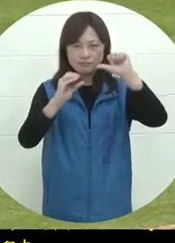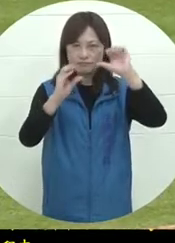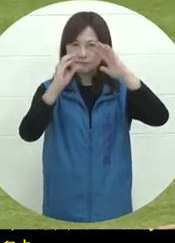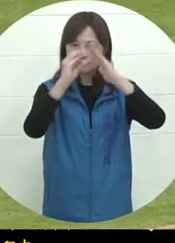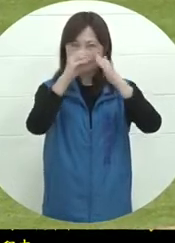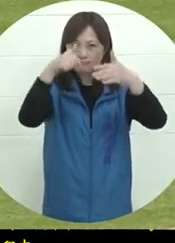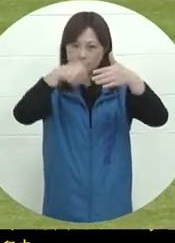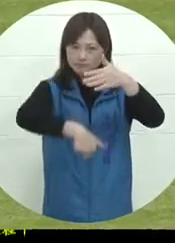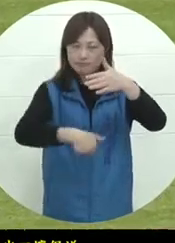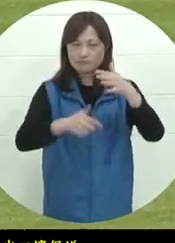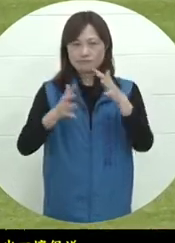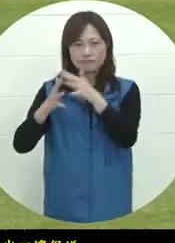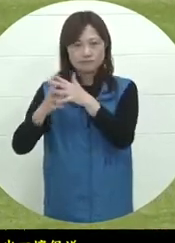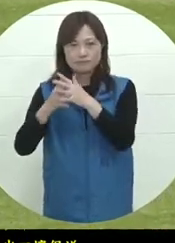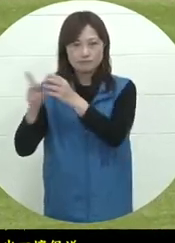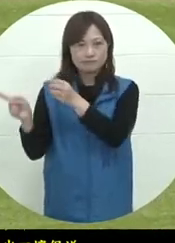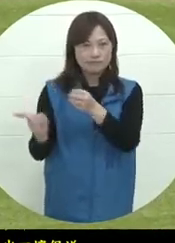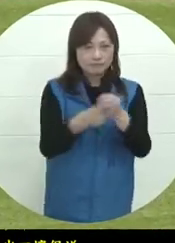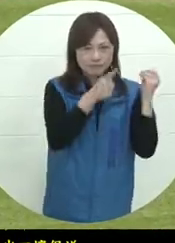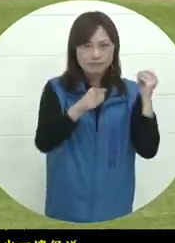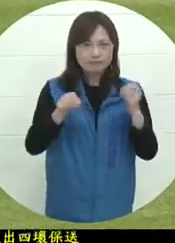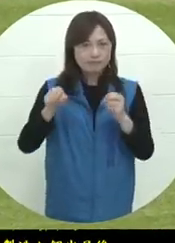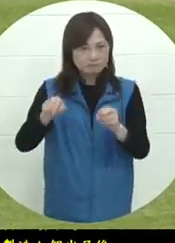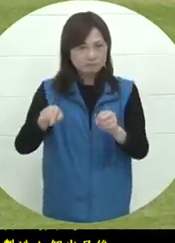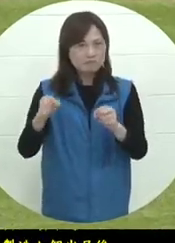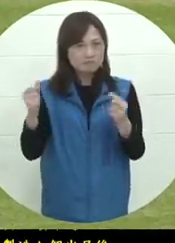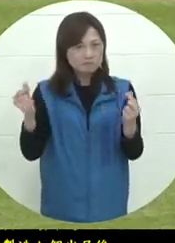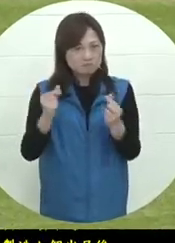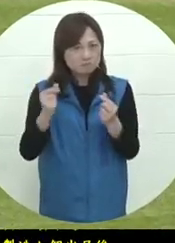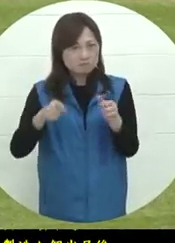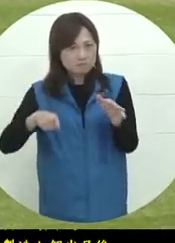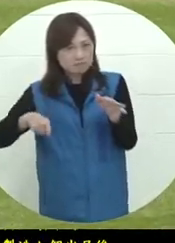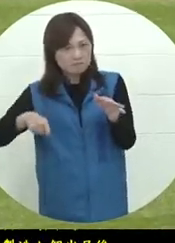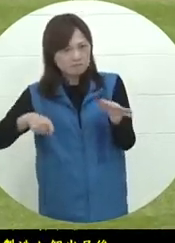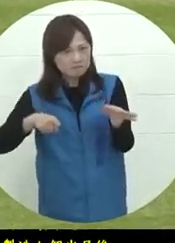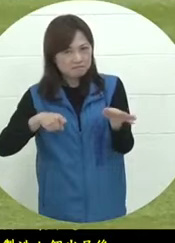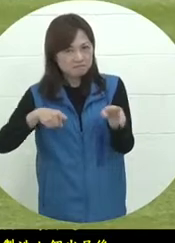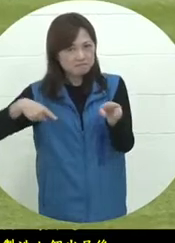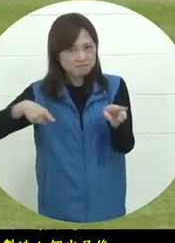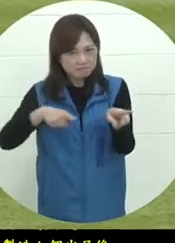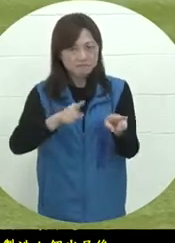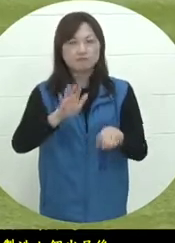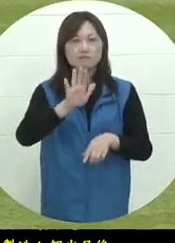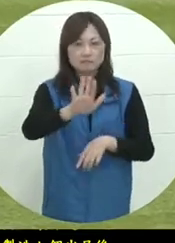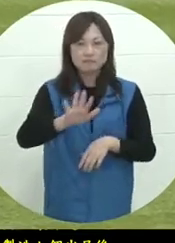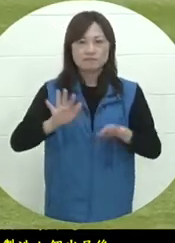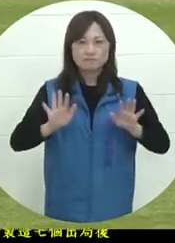created some counterattack opportunities. After one out, he came to the first and second bases to steal the